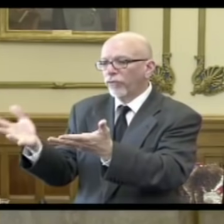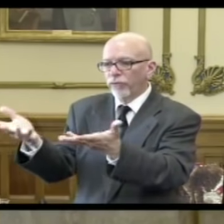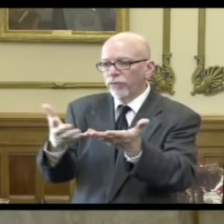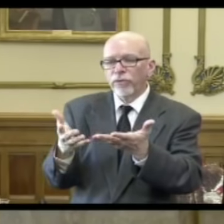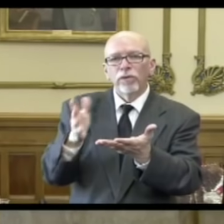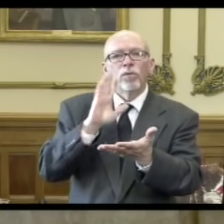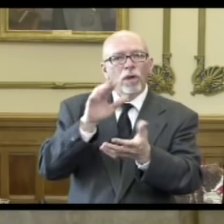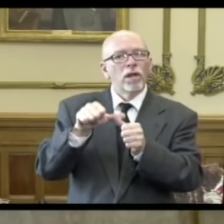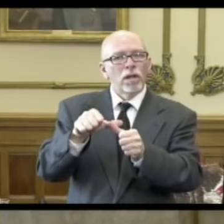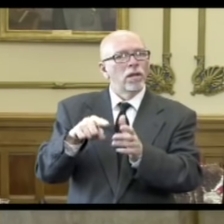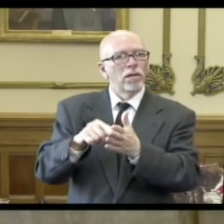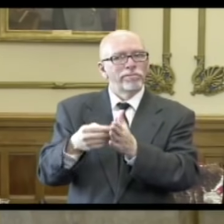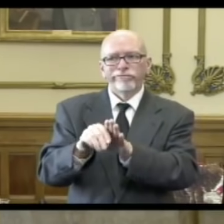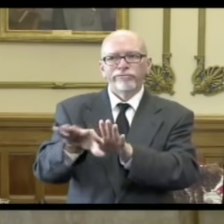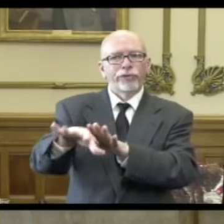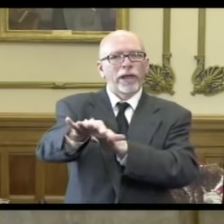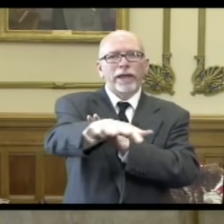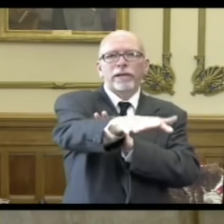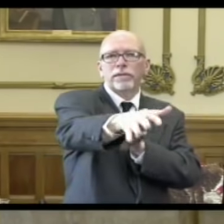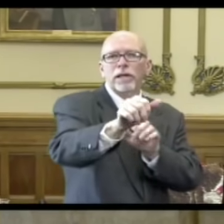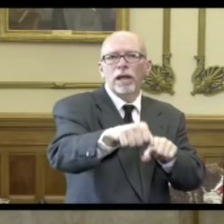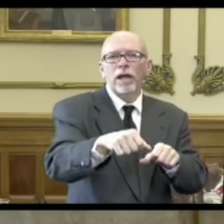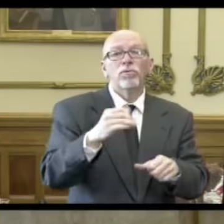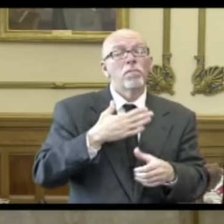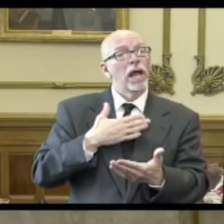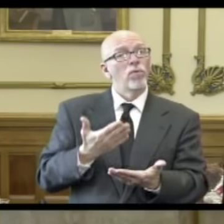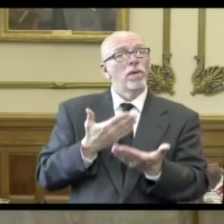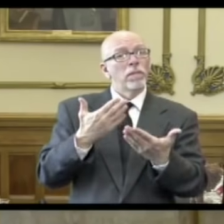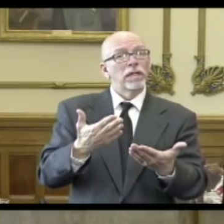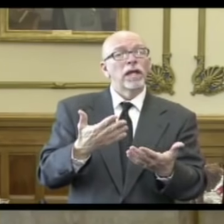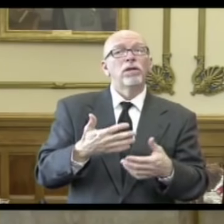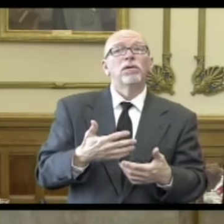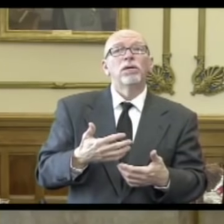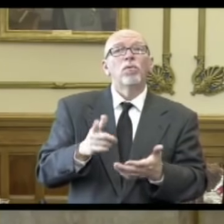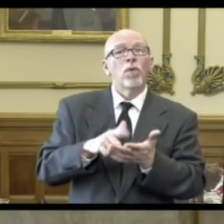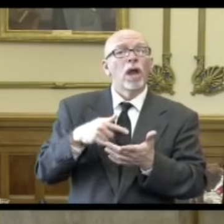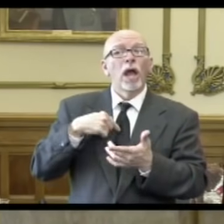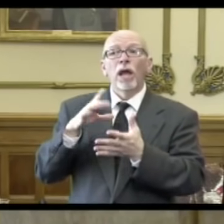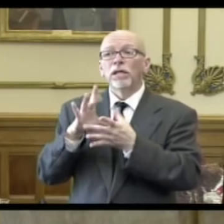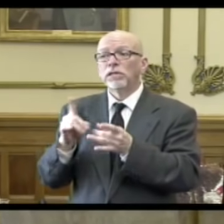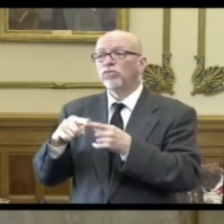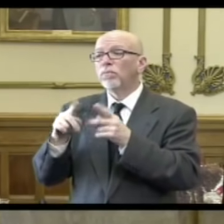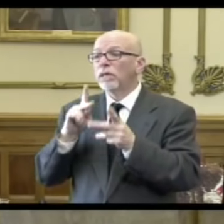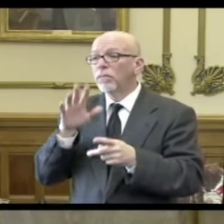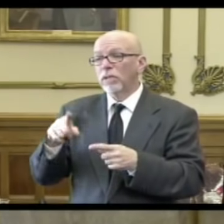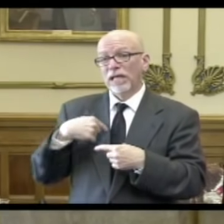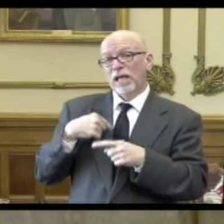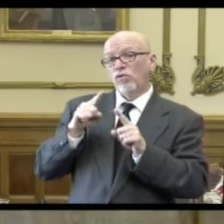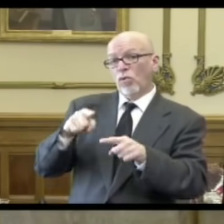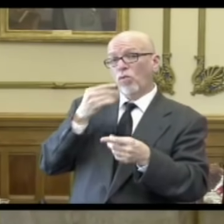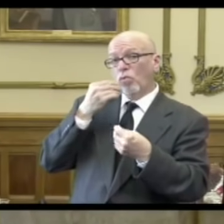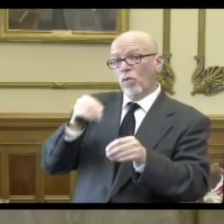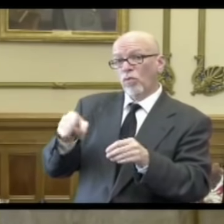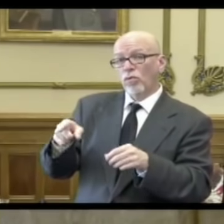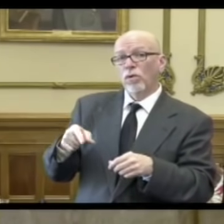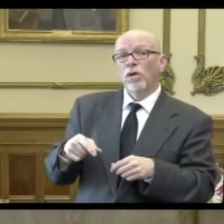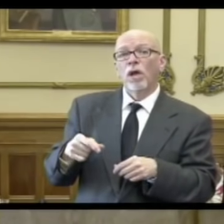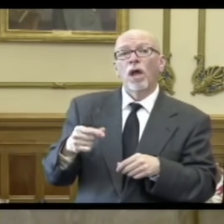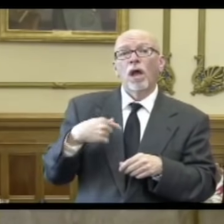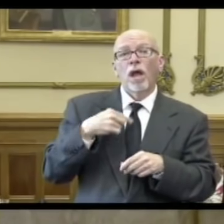TRAINED ON THE PROPER USE OF GLOVES SO YOU WOULD GOING TOUCH SEVERAL SURFACES AND THEREFORE CONTINUE TO SPREAD